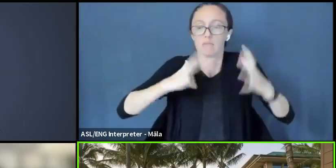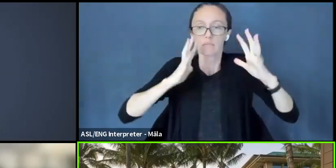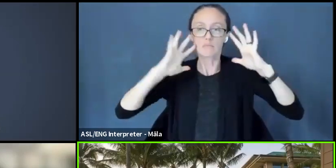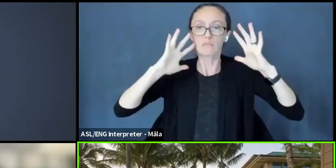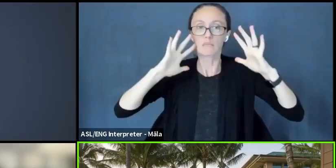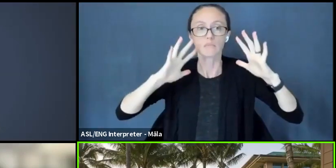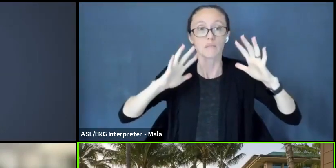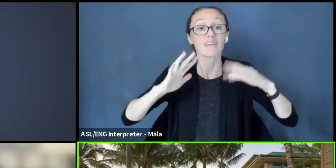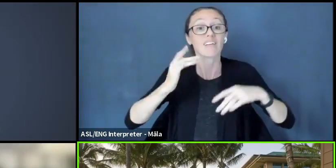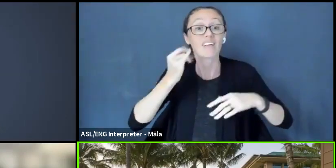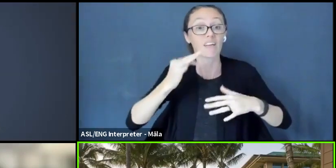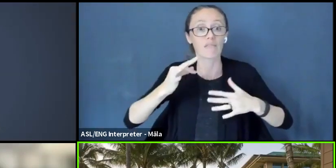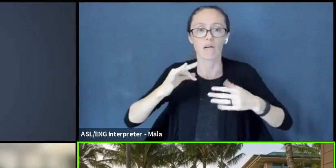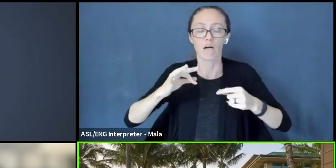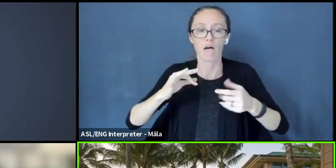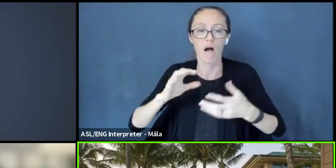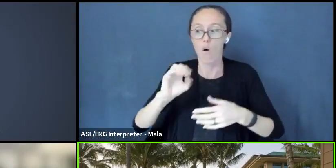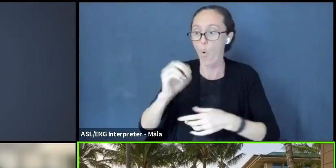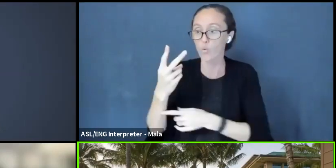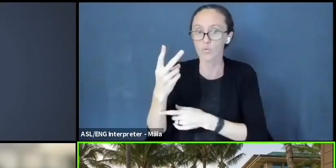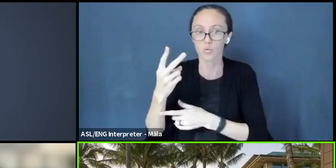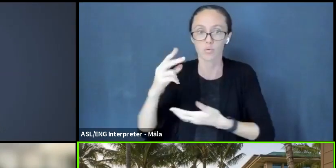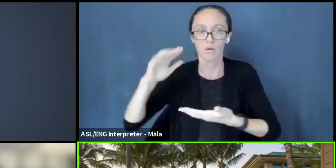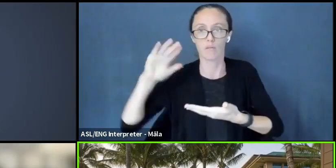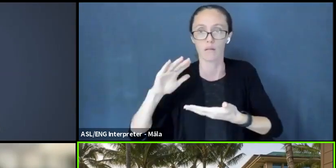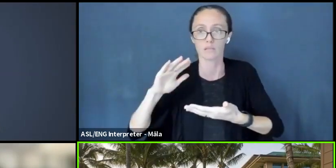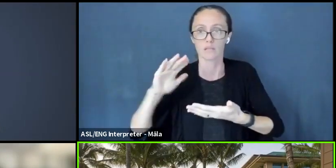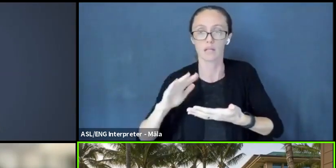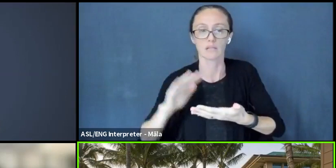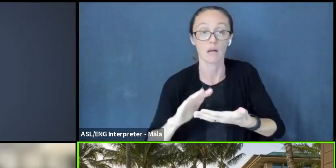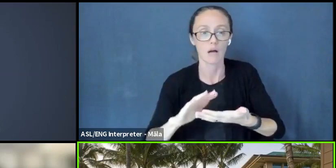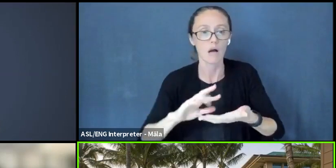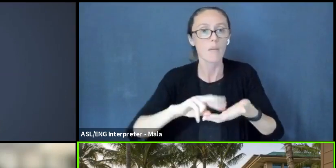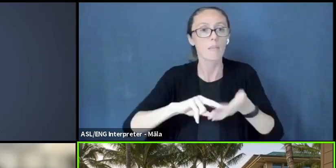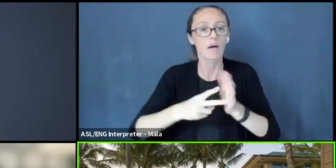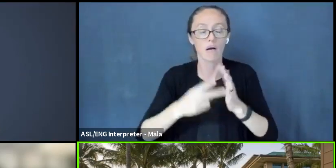gets lower, you develop lightheadedness and dizziness.